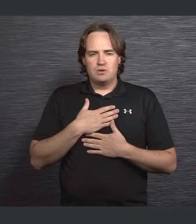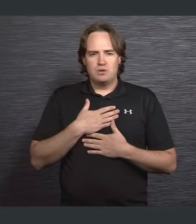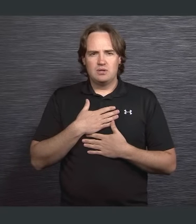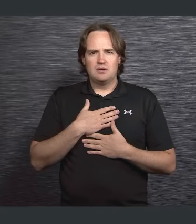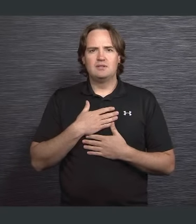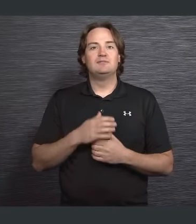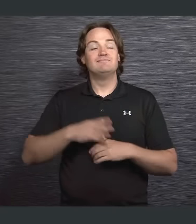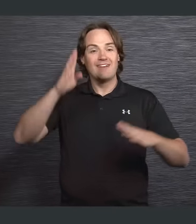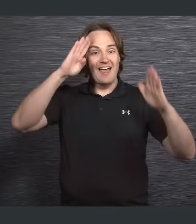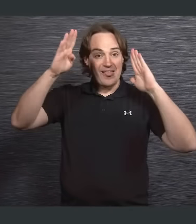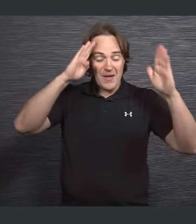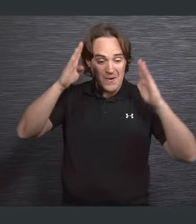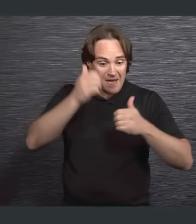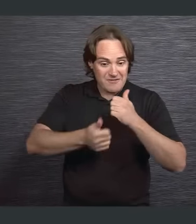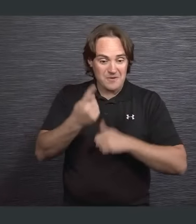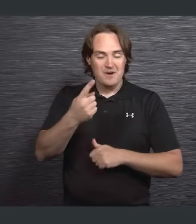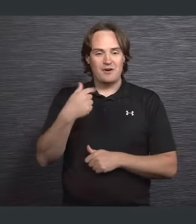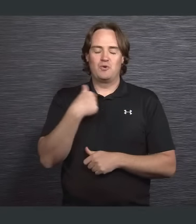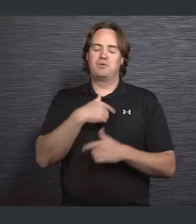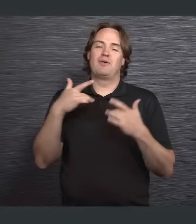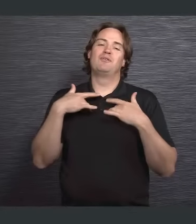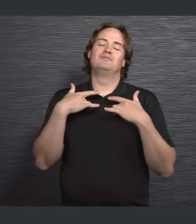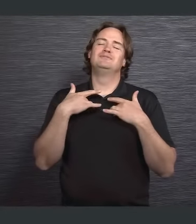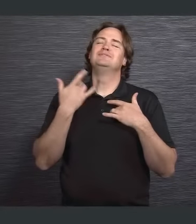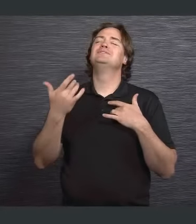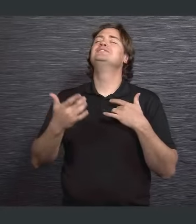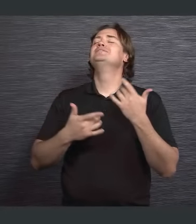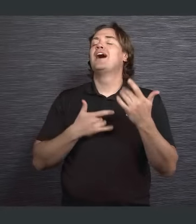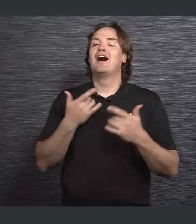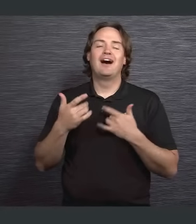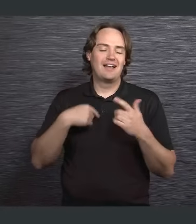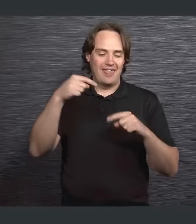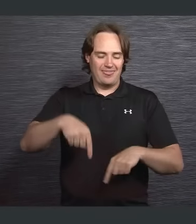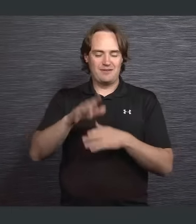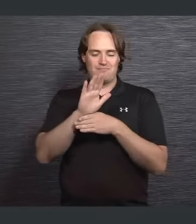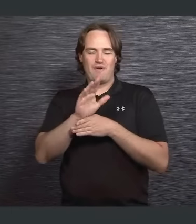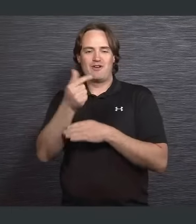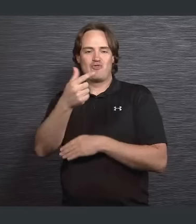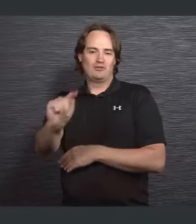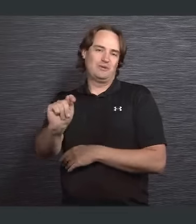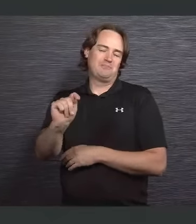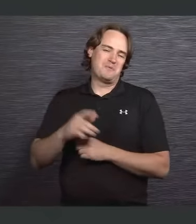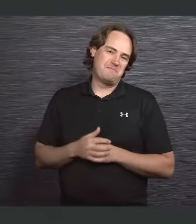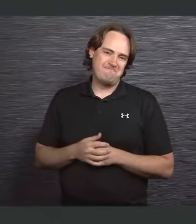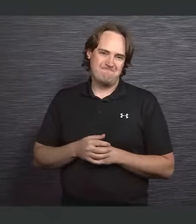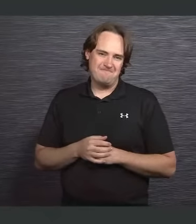Hey, everyone. We are so excited to tell you about our movie "Gran Turismo."